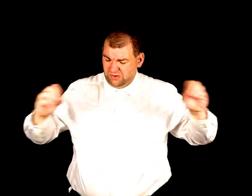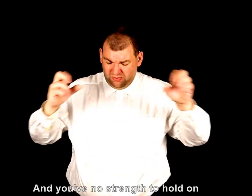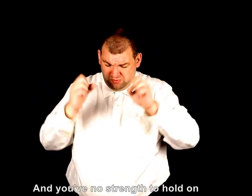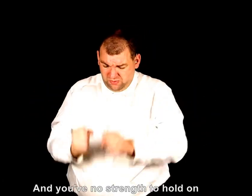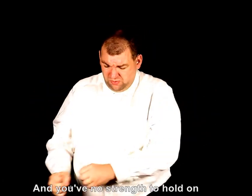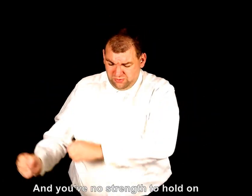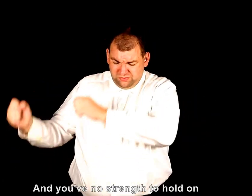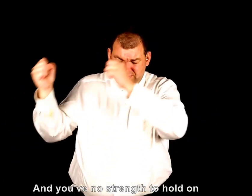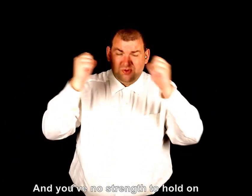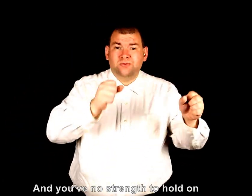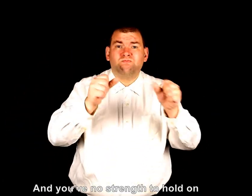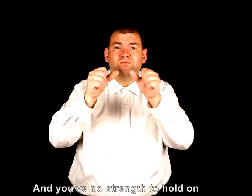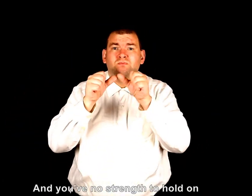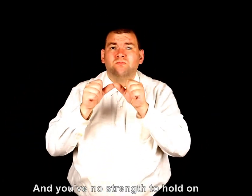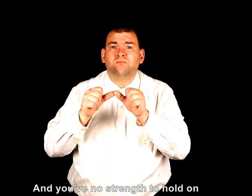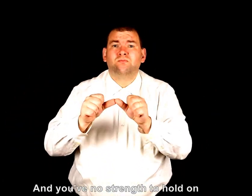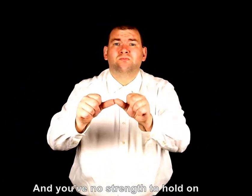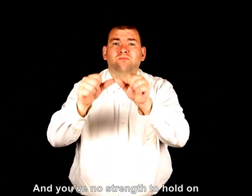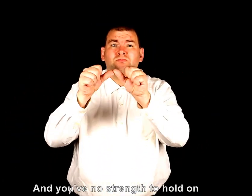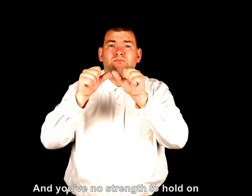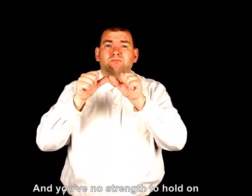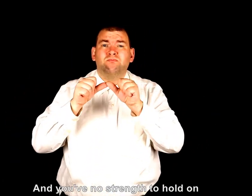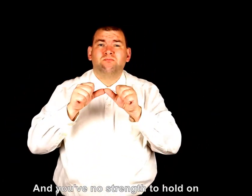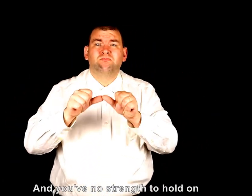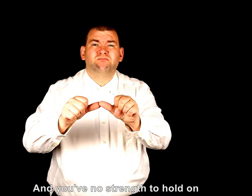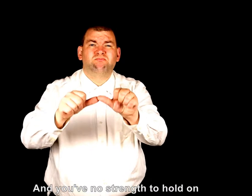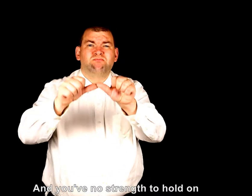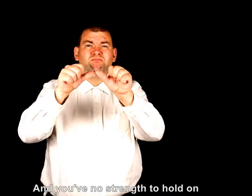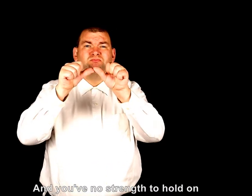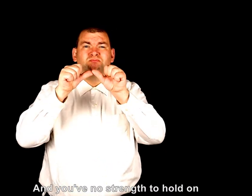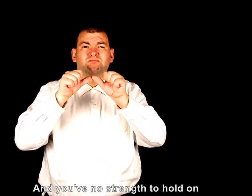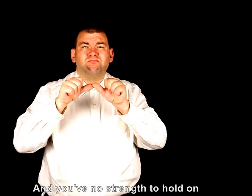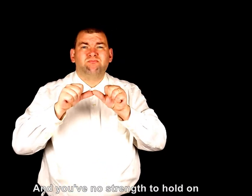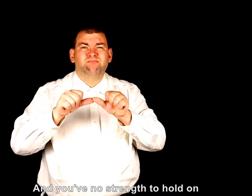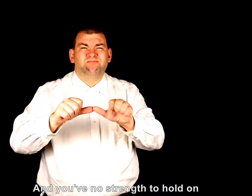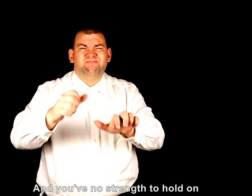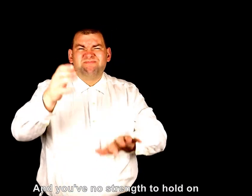And you've no strength to hold on